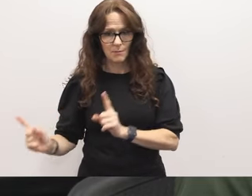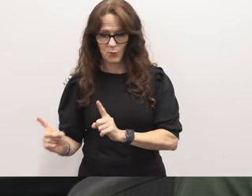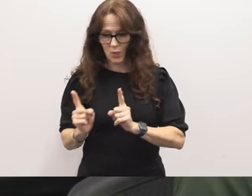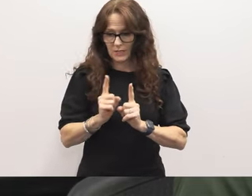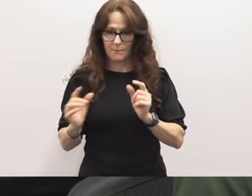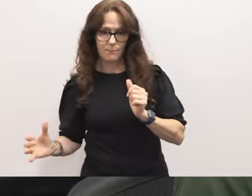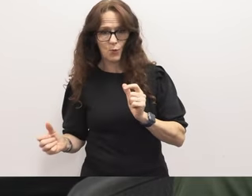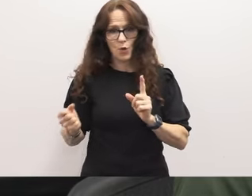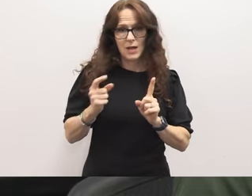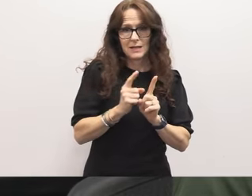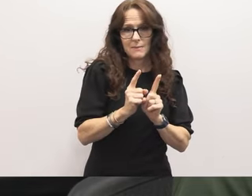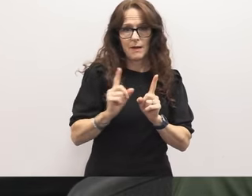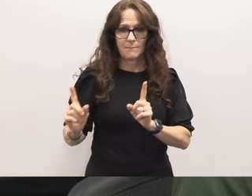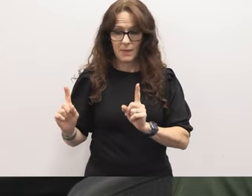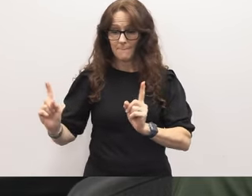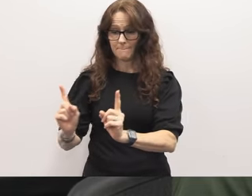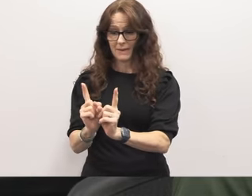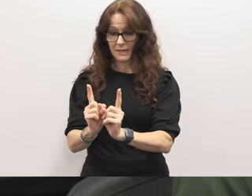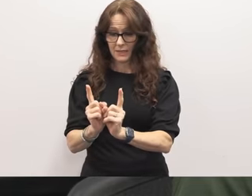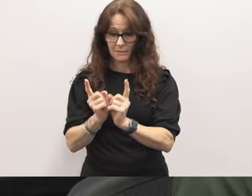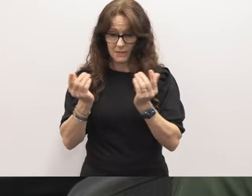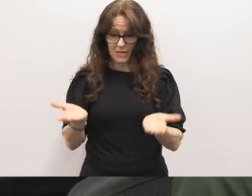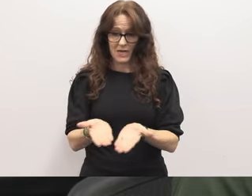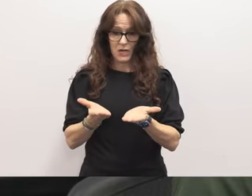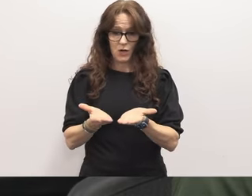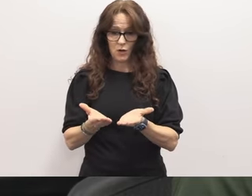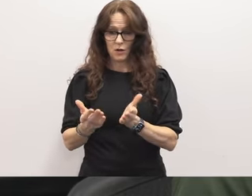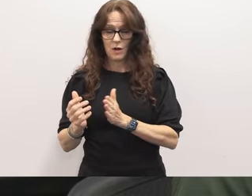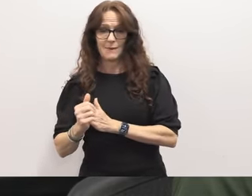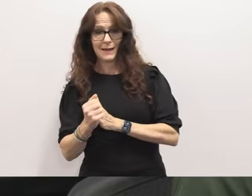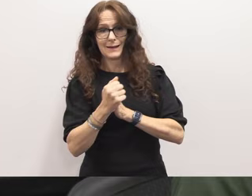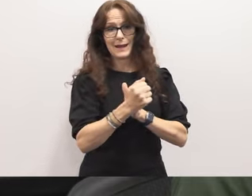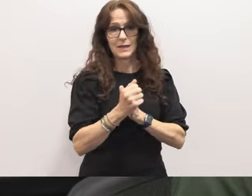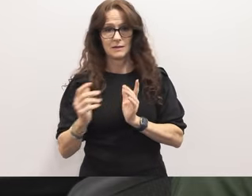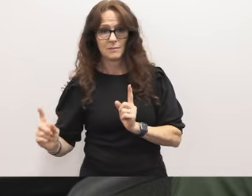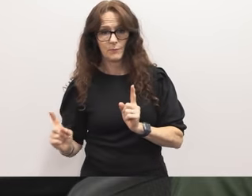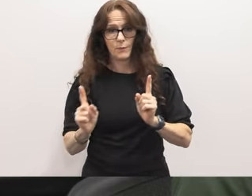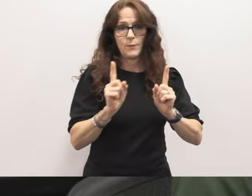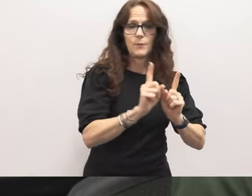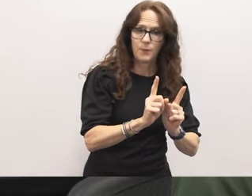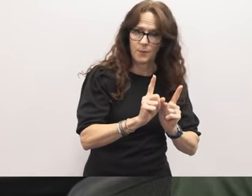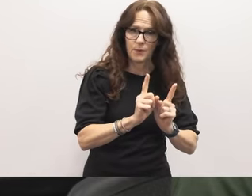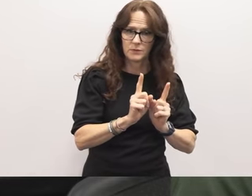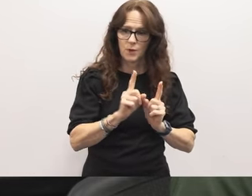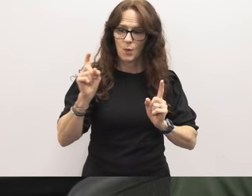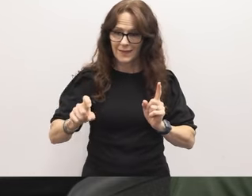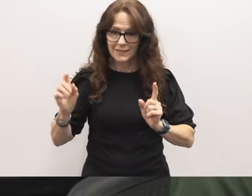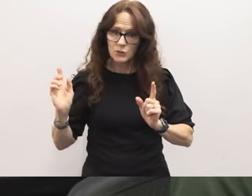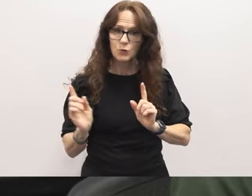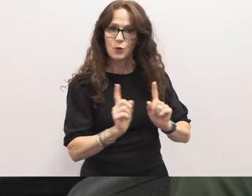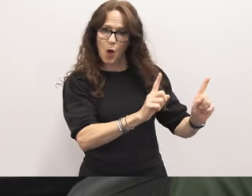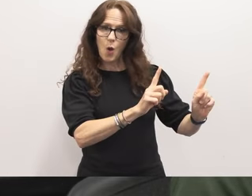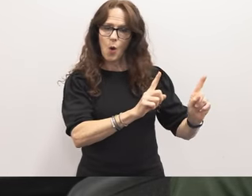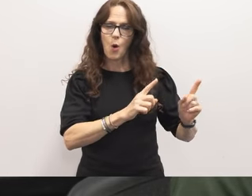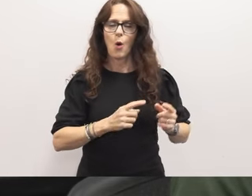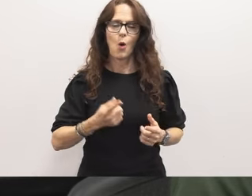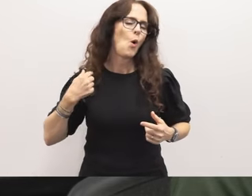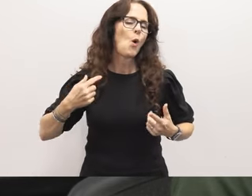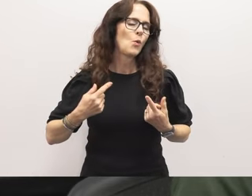So meeting them where they're at is great, but how about guiding them to where we want to go? And so that's something that we've tried to do at our school.